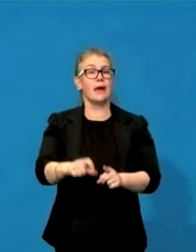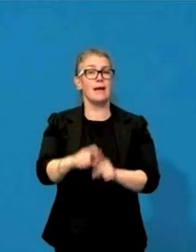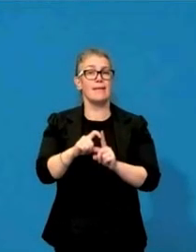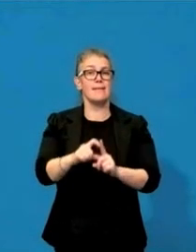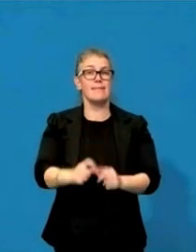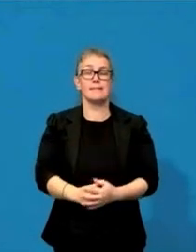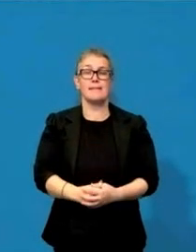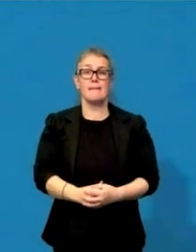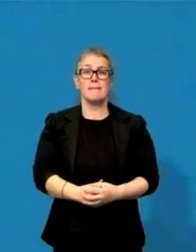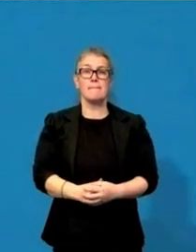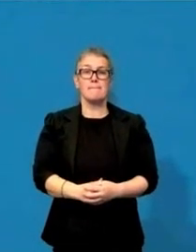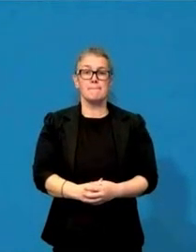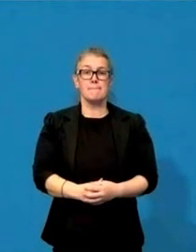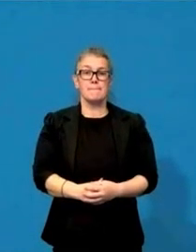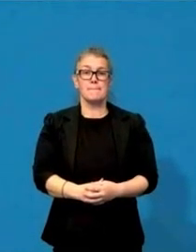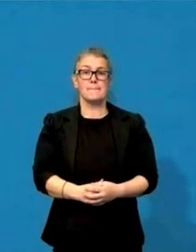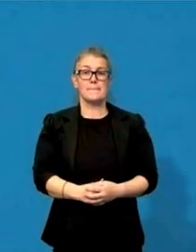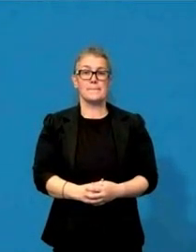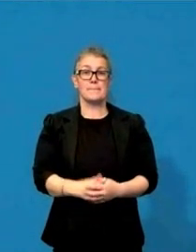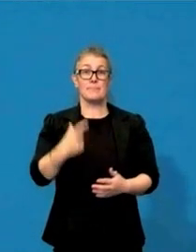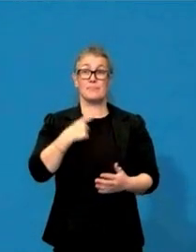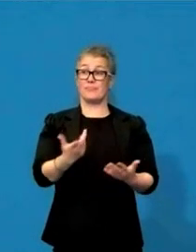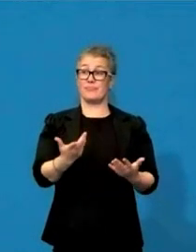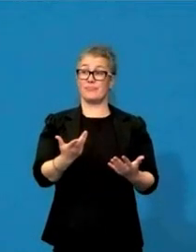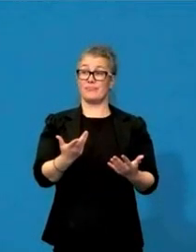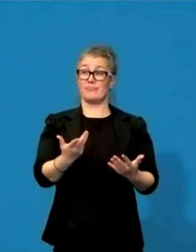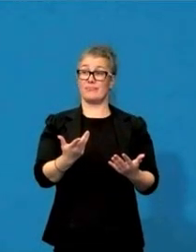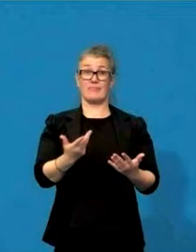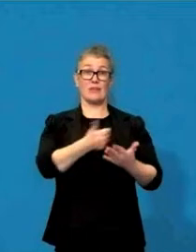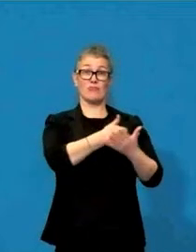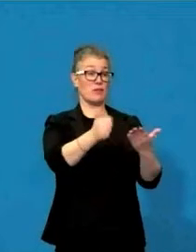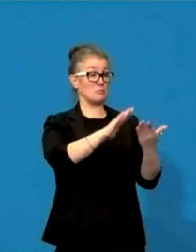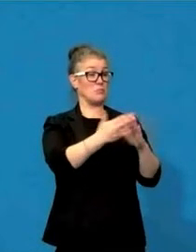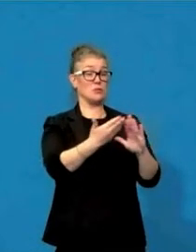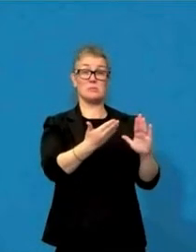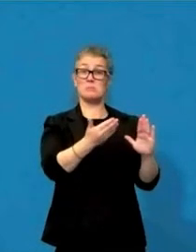Just being a community member, it's - and I'm getting, like, people coming up and going